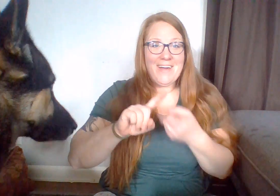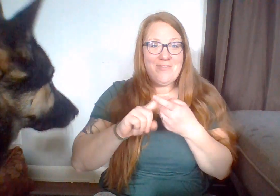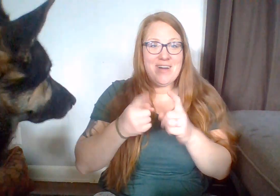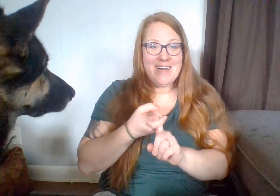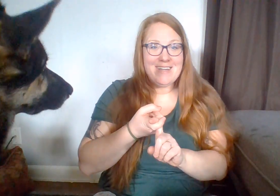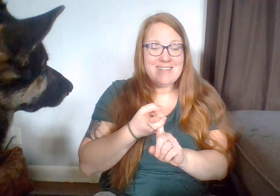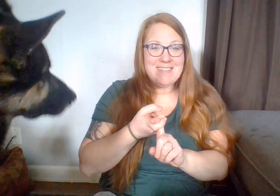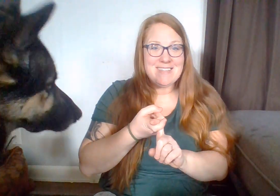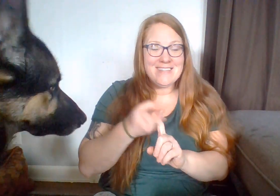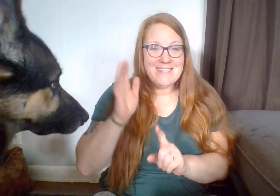Hi friends! Hi!